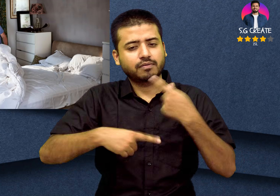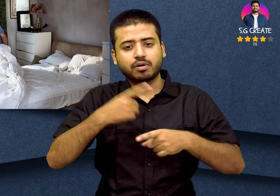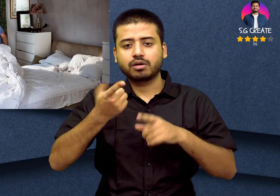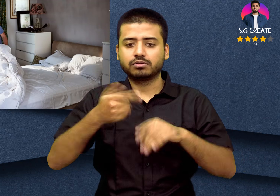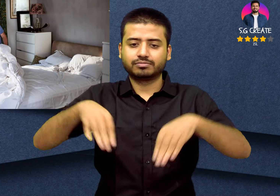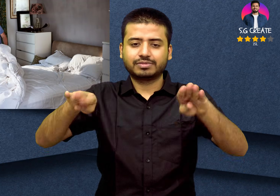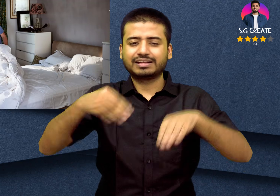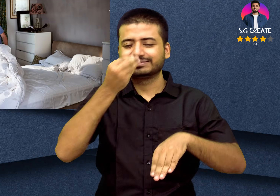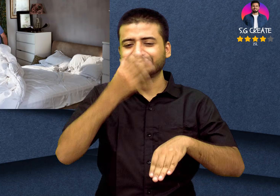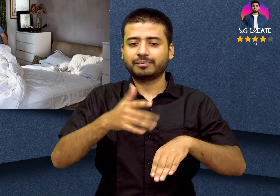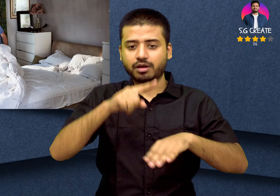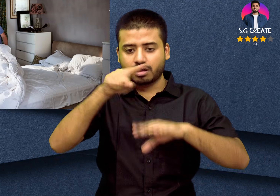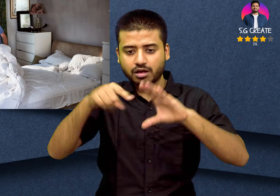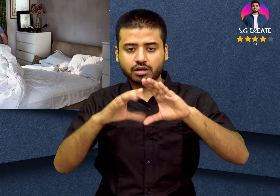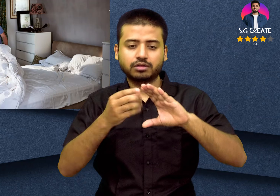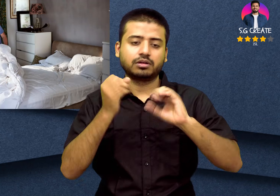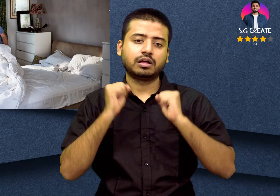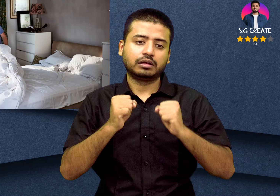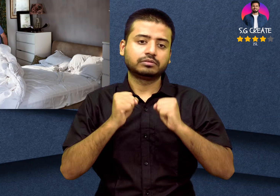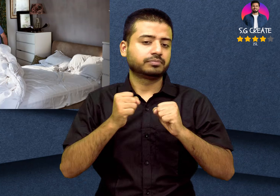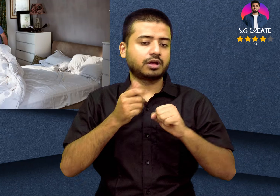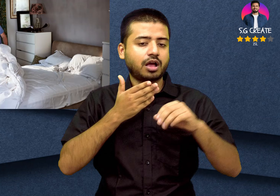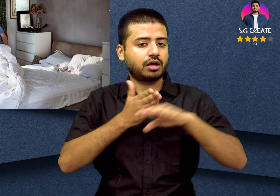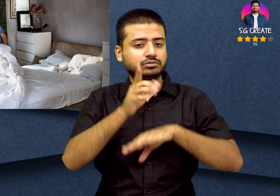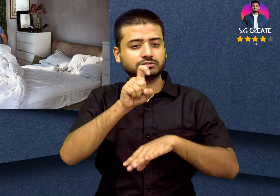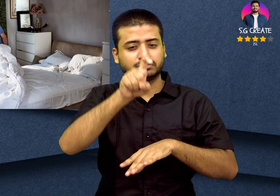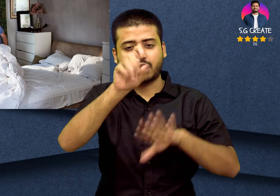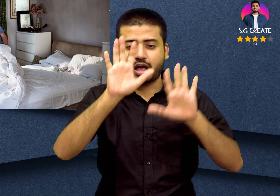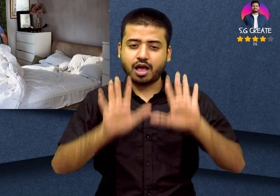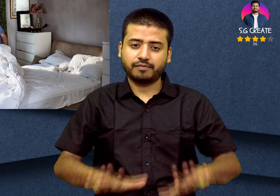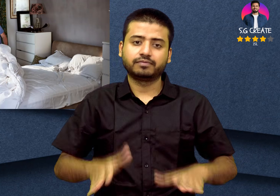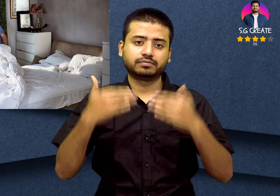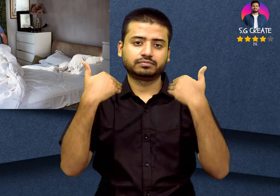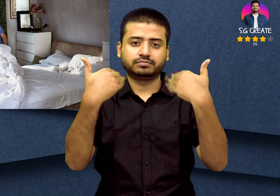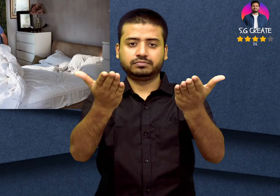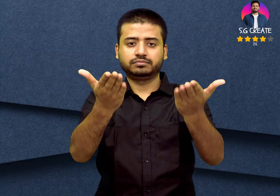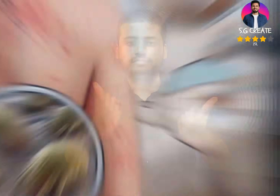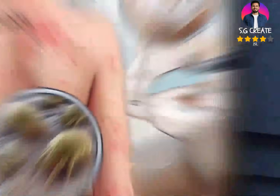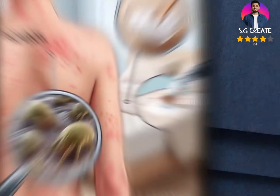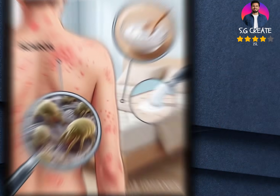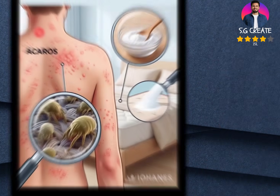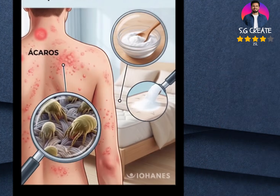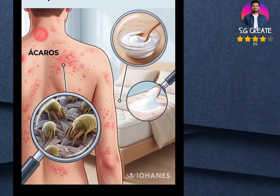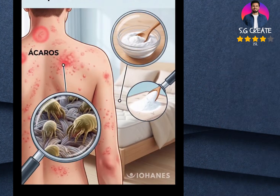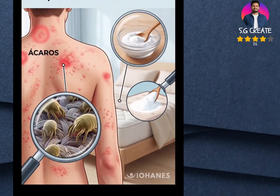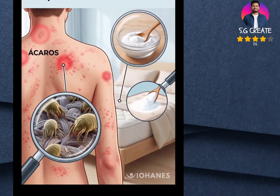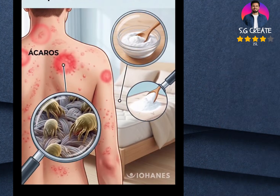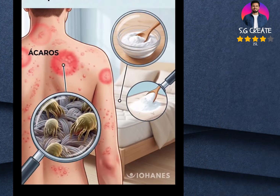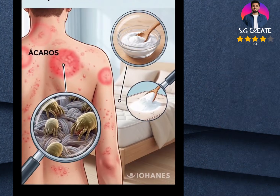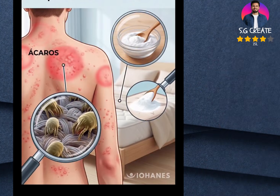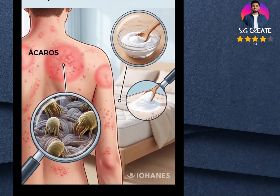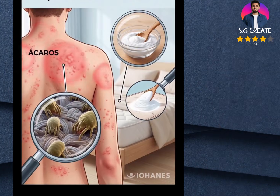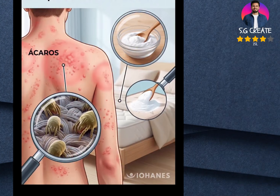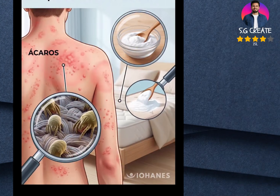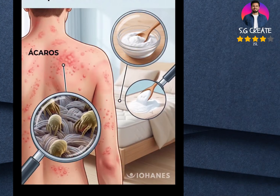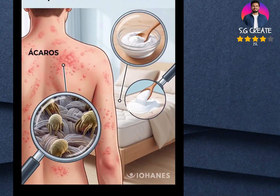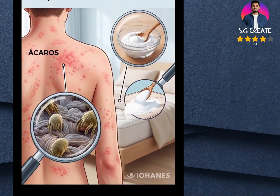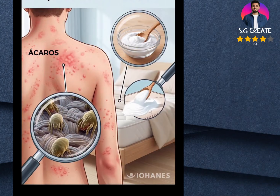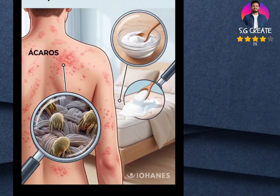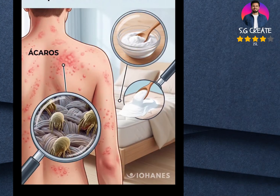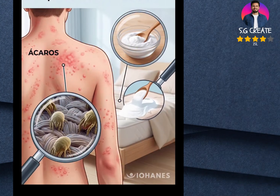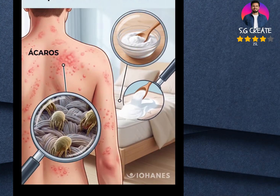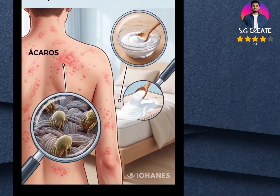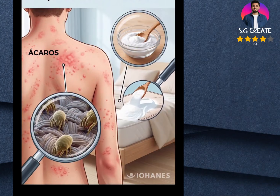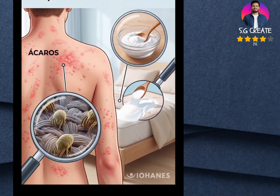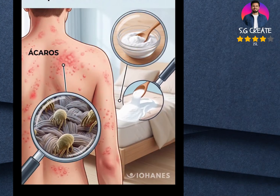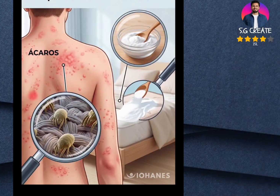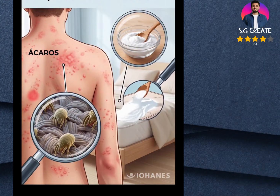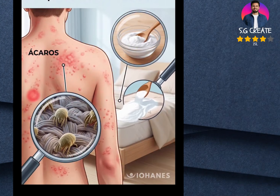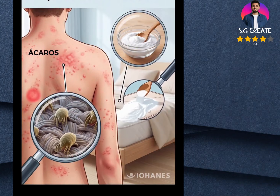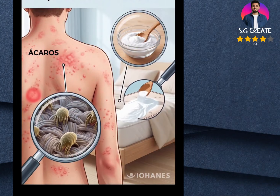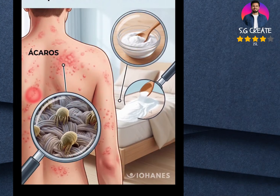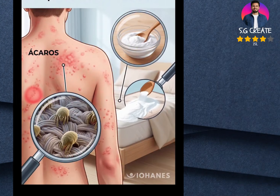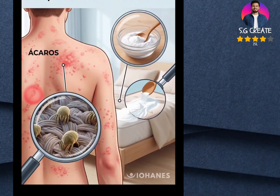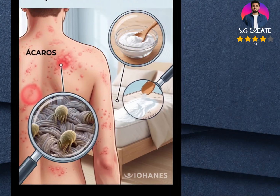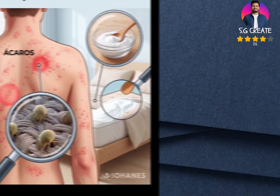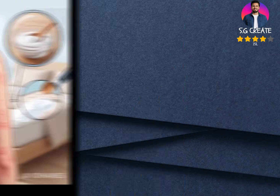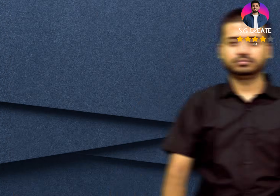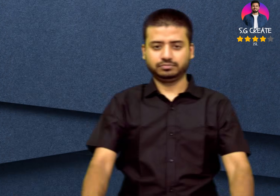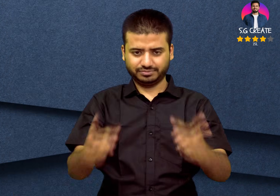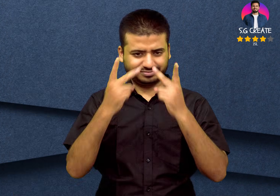microscopic roommates. All of this biological shedding serves a specific purpose. These